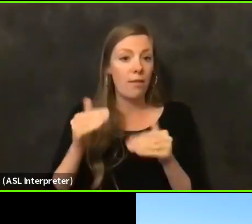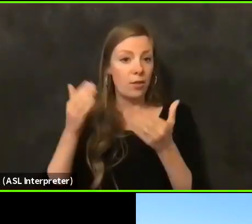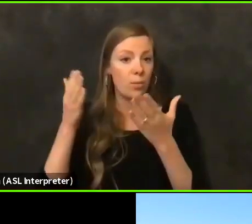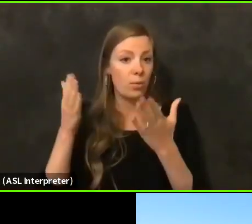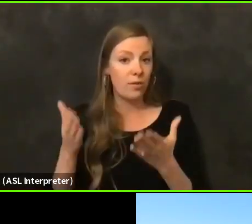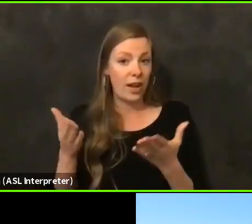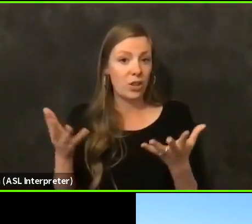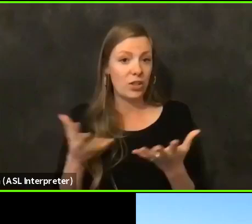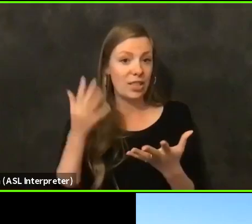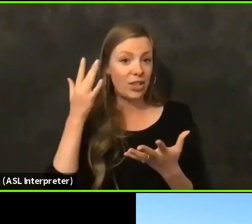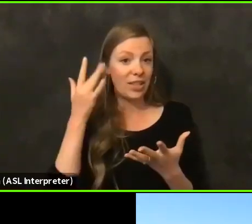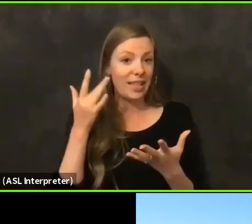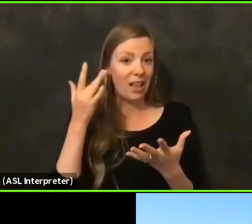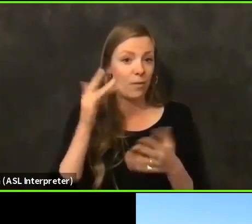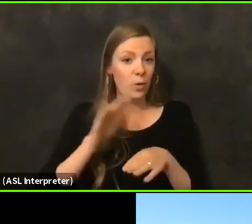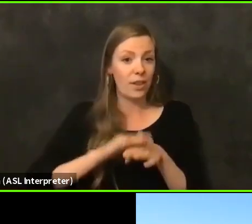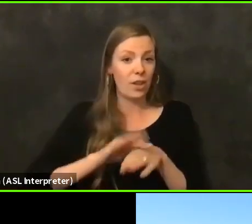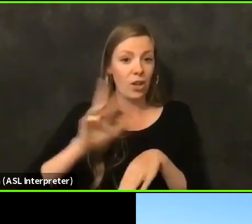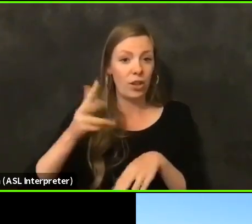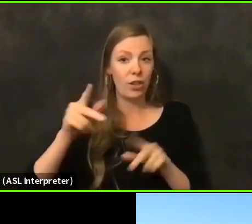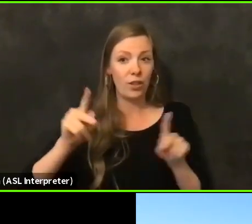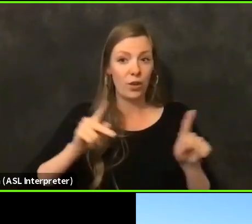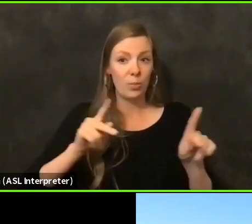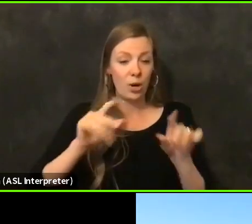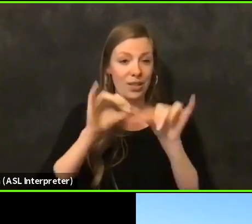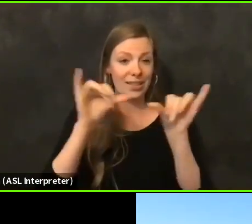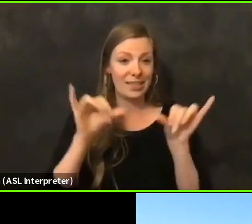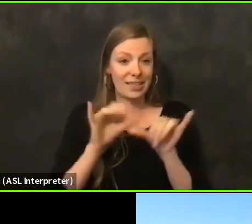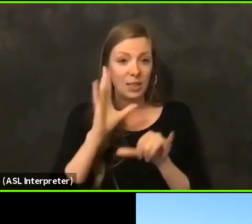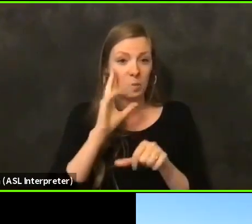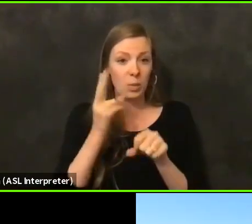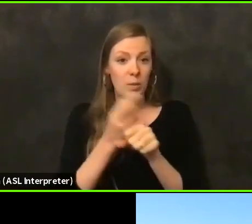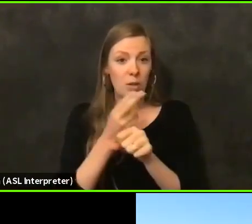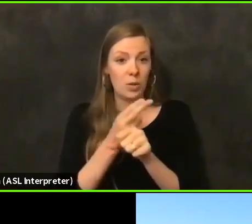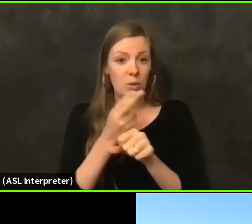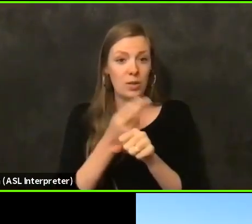that are on the third party system will be using the my term appointment system.